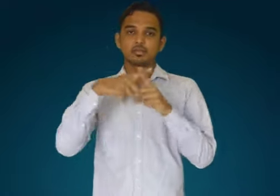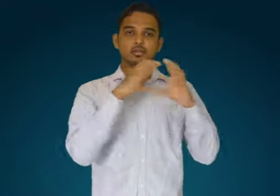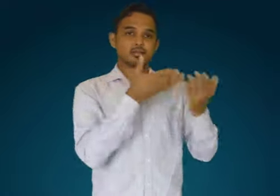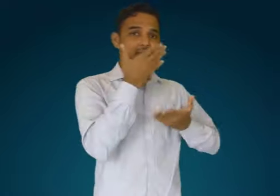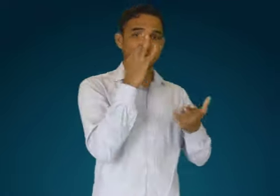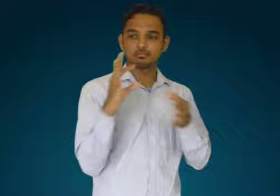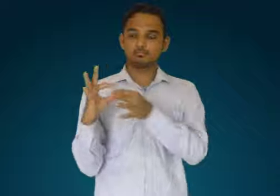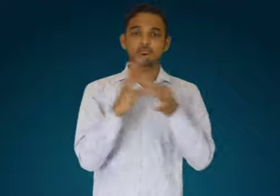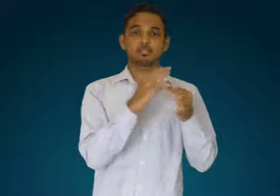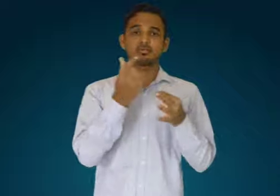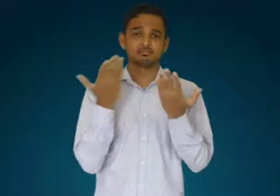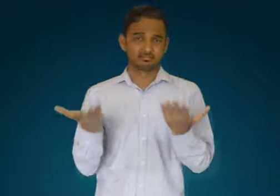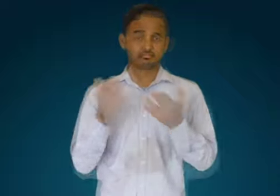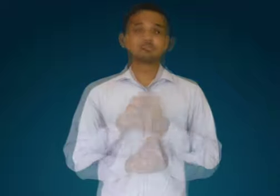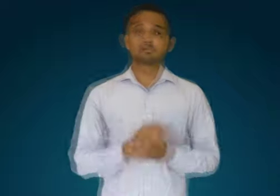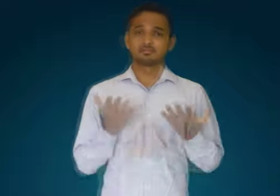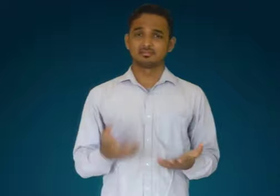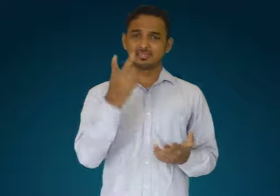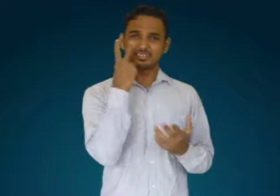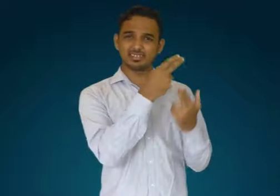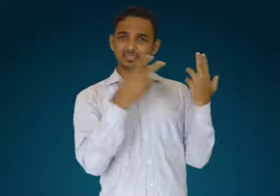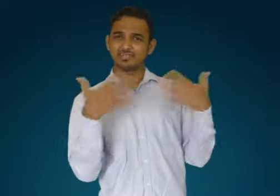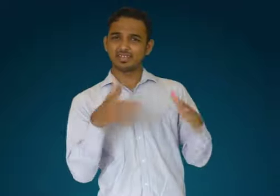the sessions and presentations during these workshops provide great insights